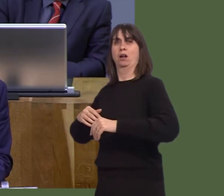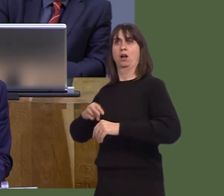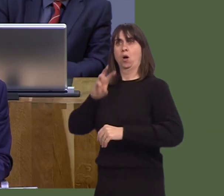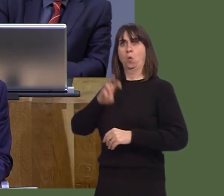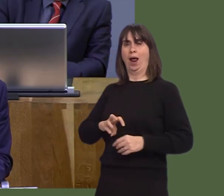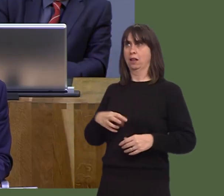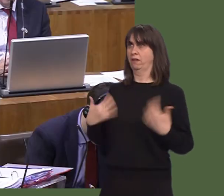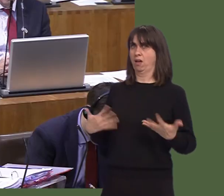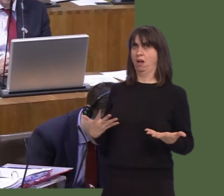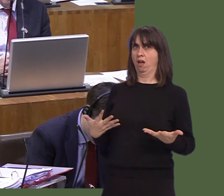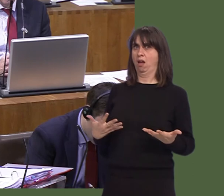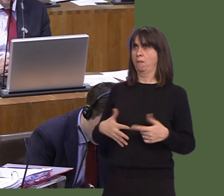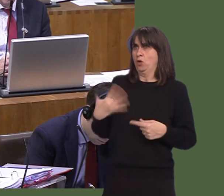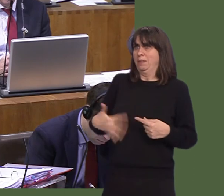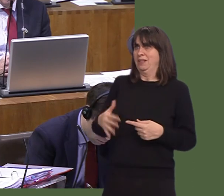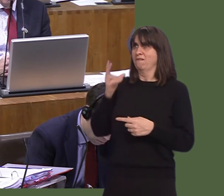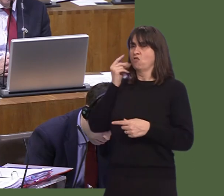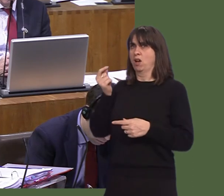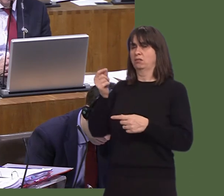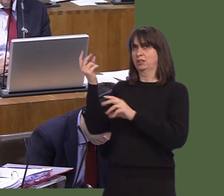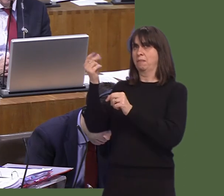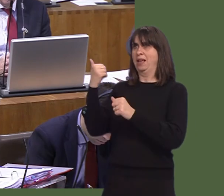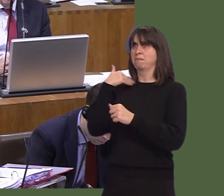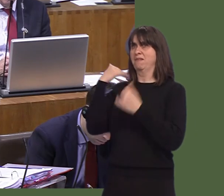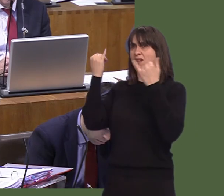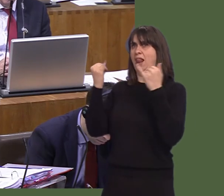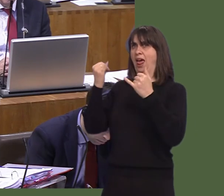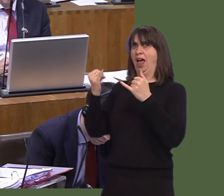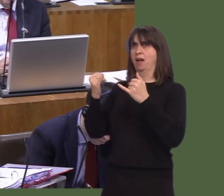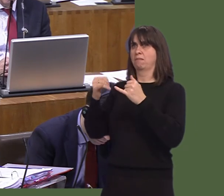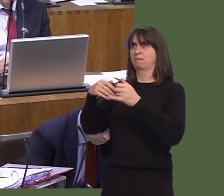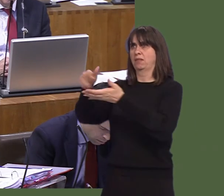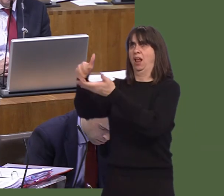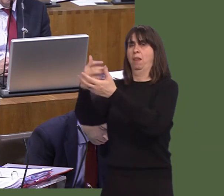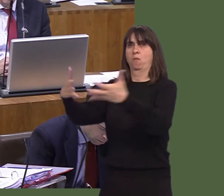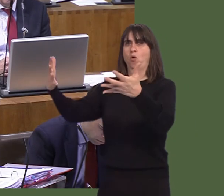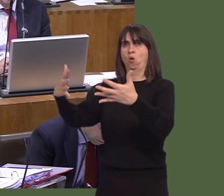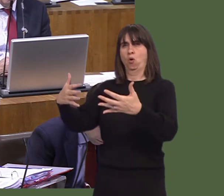We obviously work with businesses. I know the Cabinet Secretary is considering the creation of a FinTech task and finish